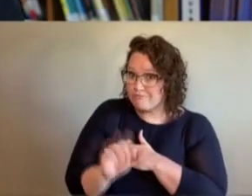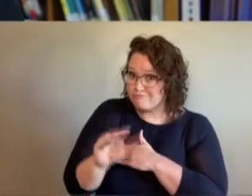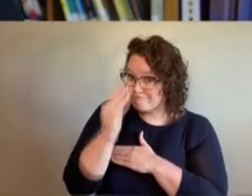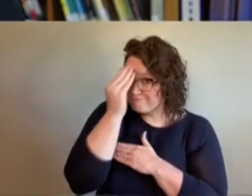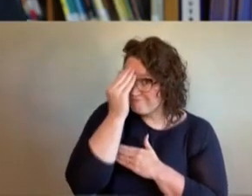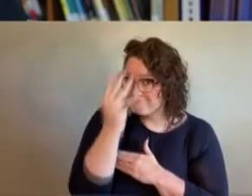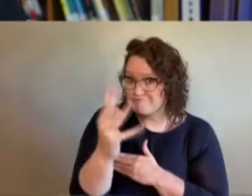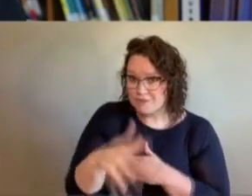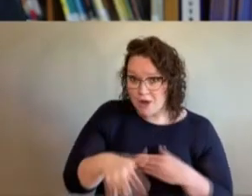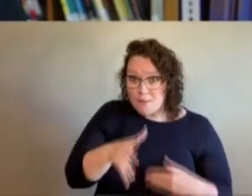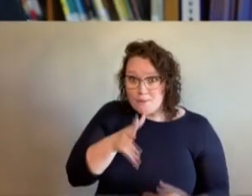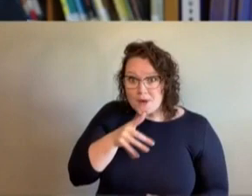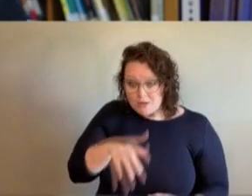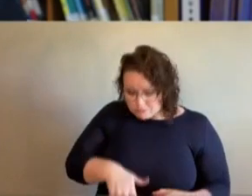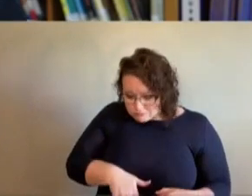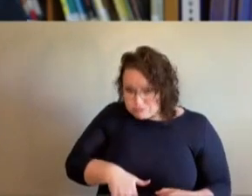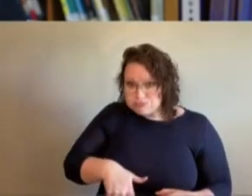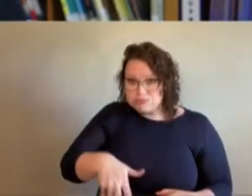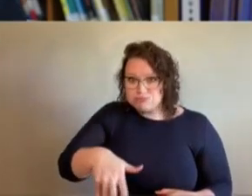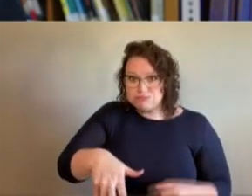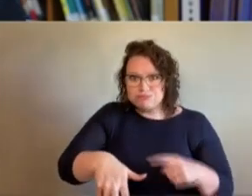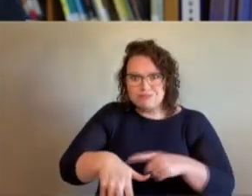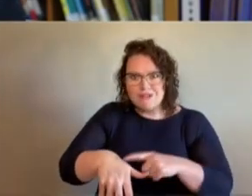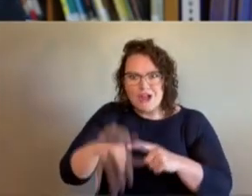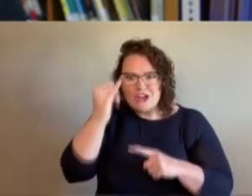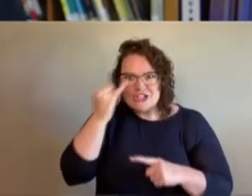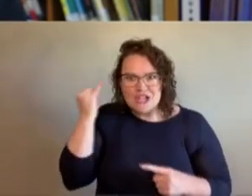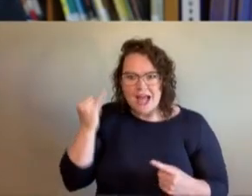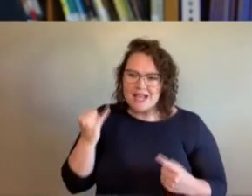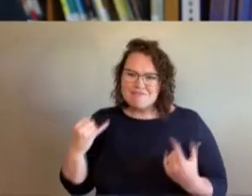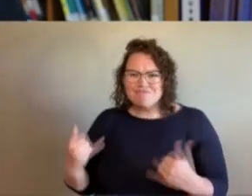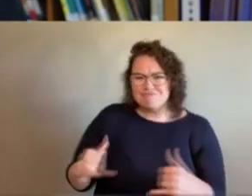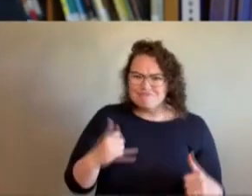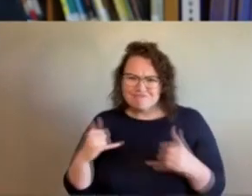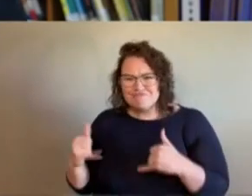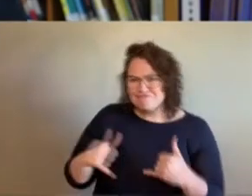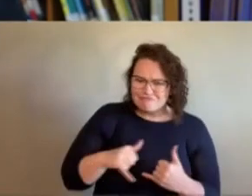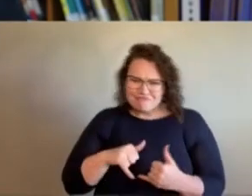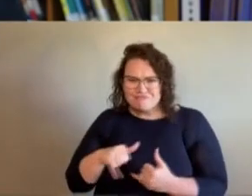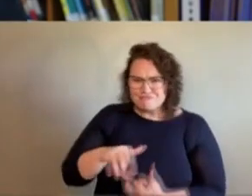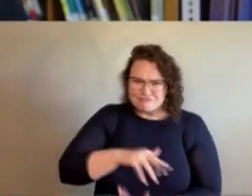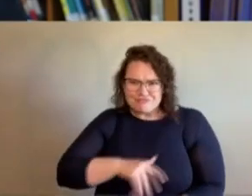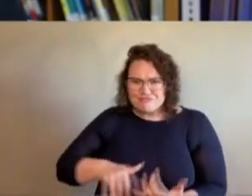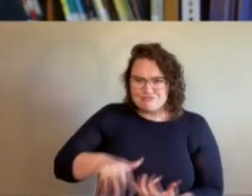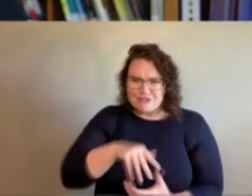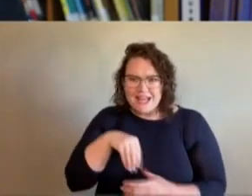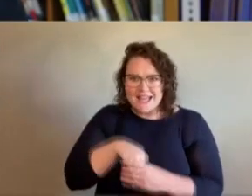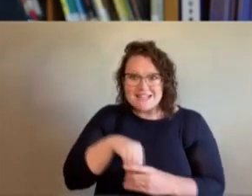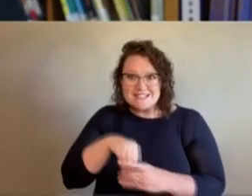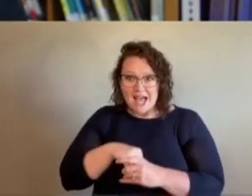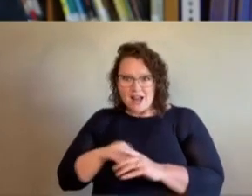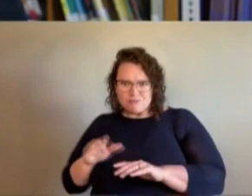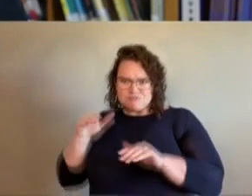that Jackie and up in the biz. That means he became a sailor, too.